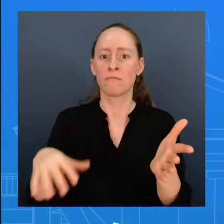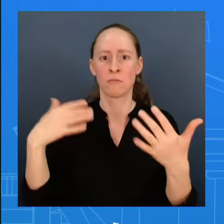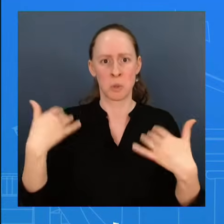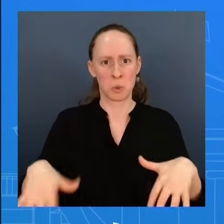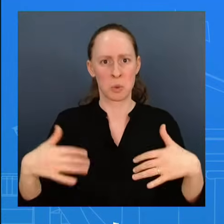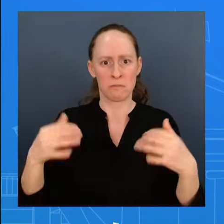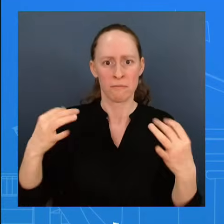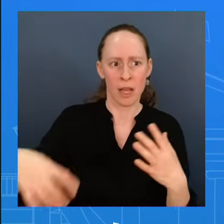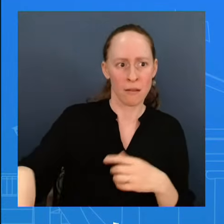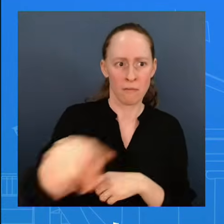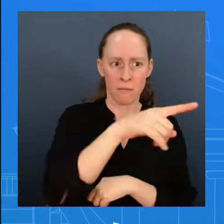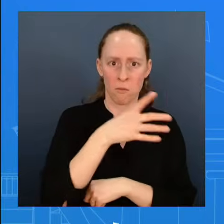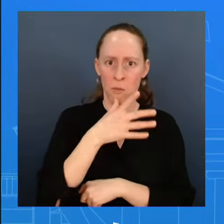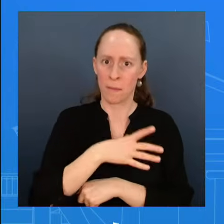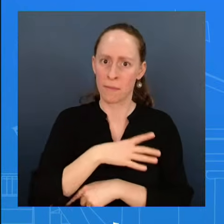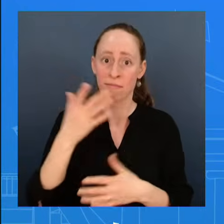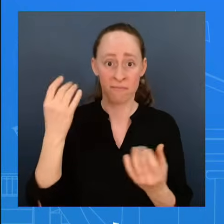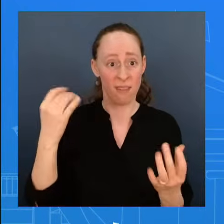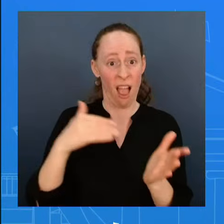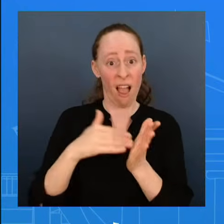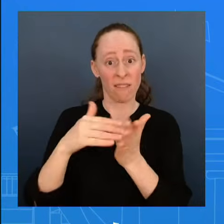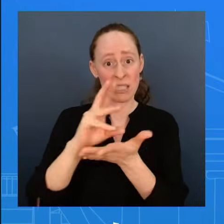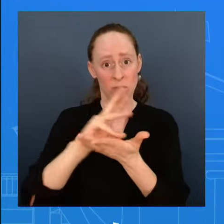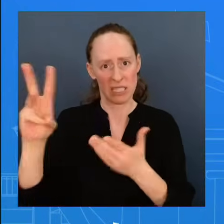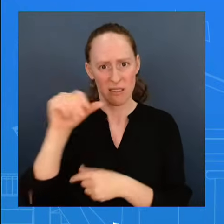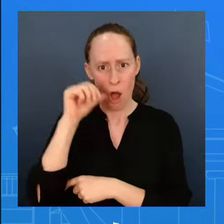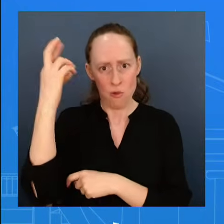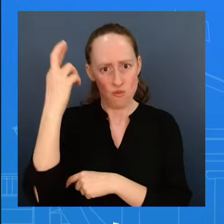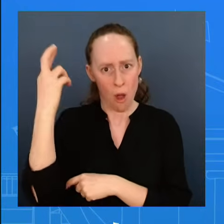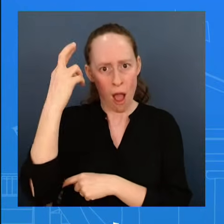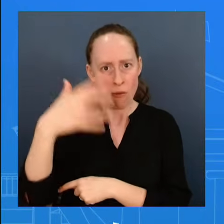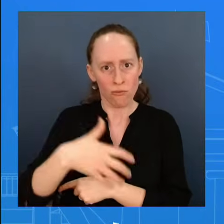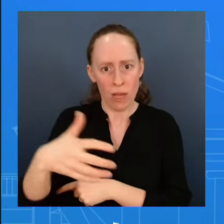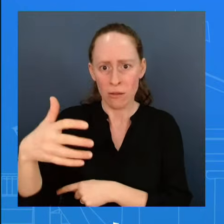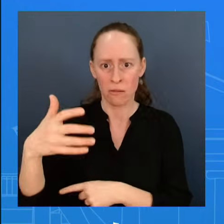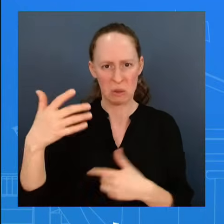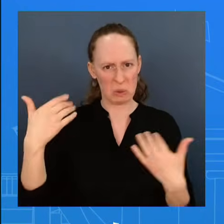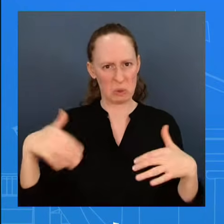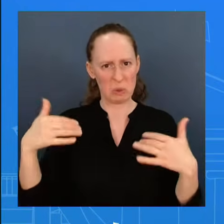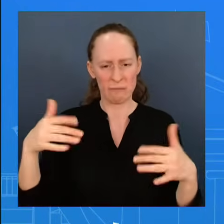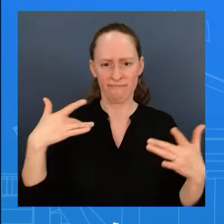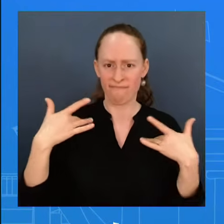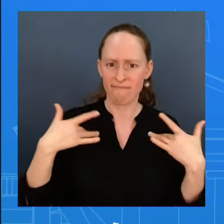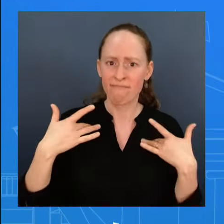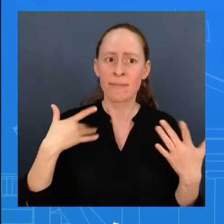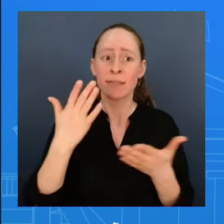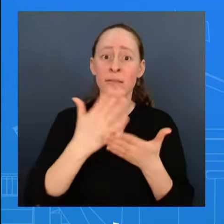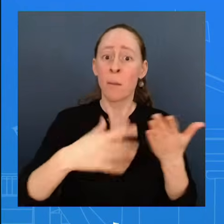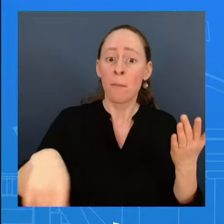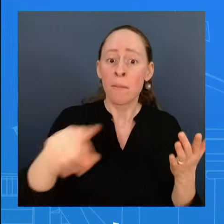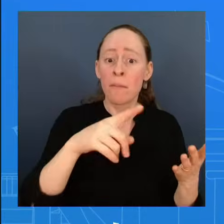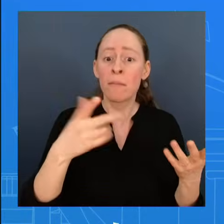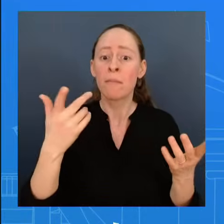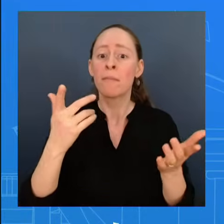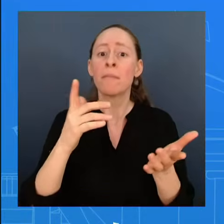even further out of reach for millions of women in Florida and across the South.